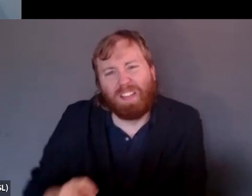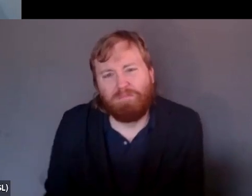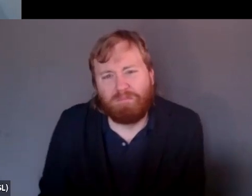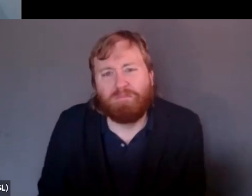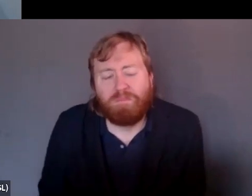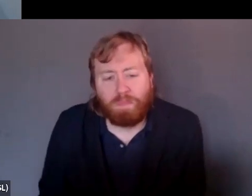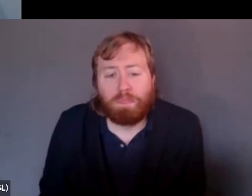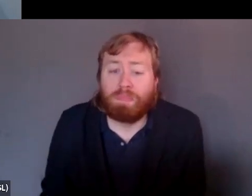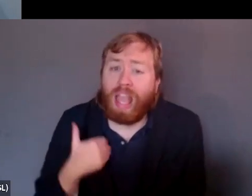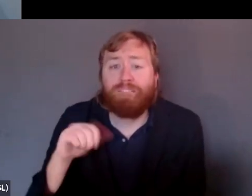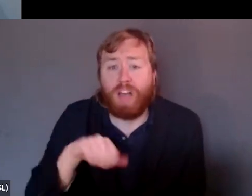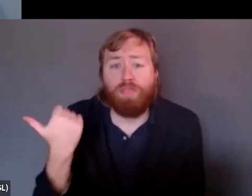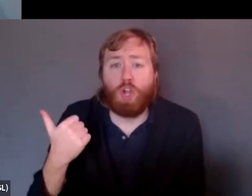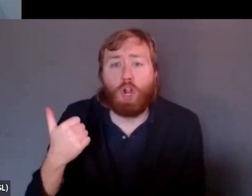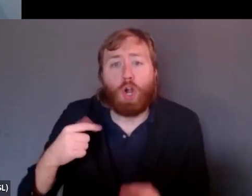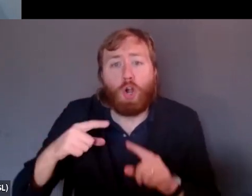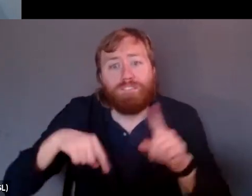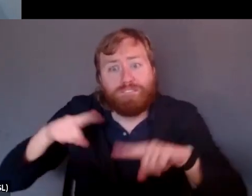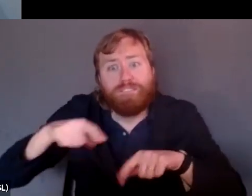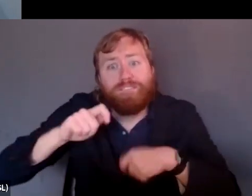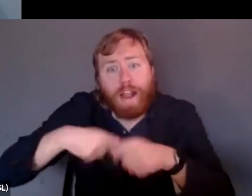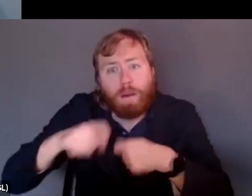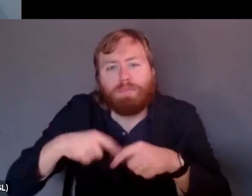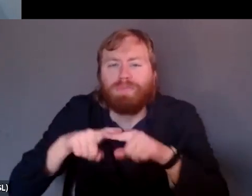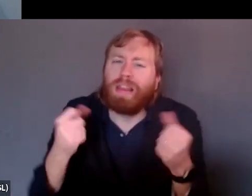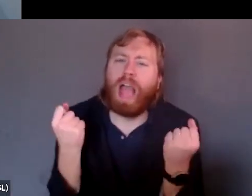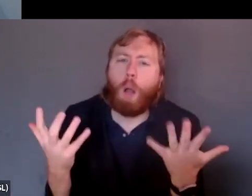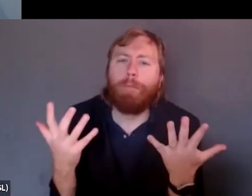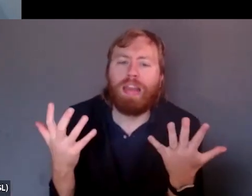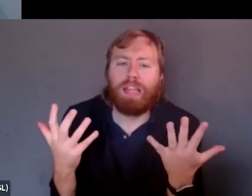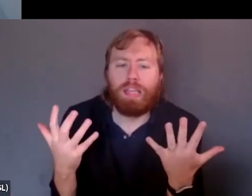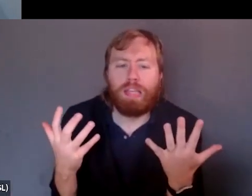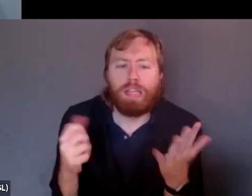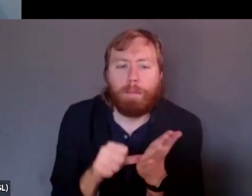There are other variables including how many pages of the site need to be tested at the end before launch.